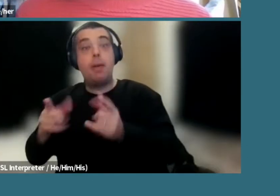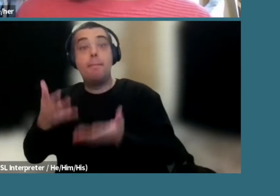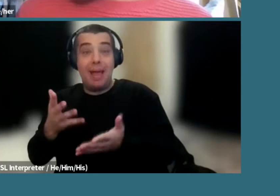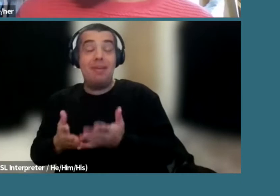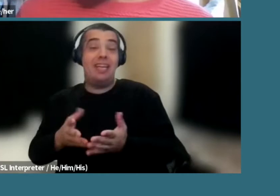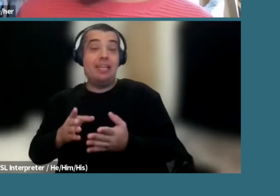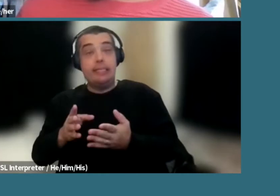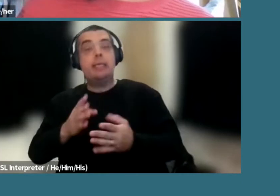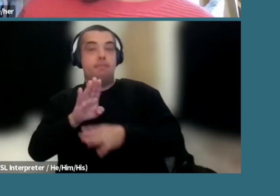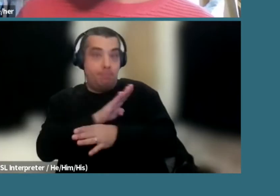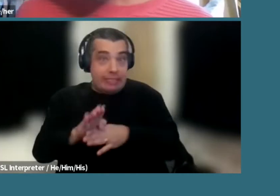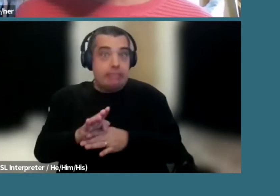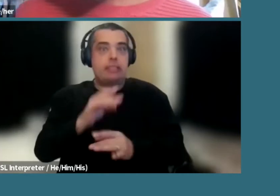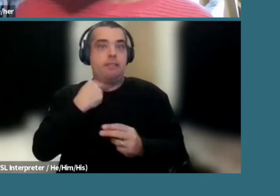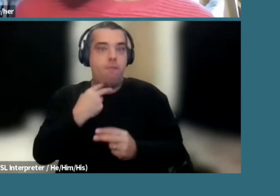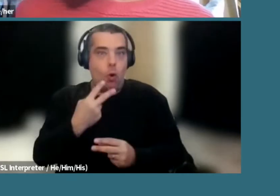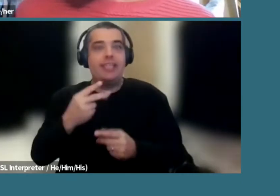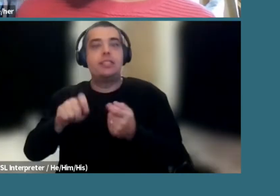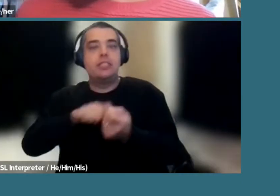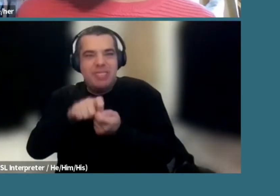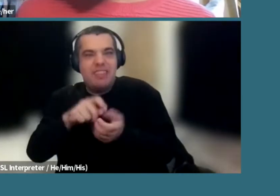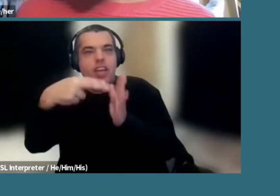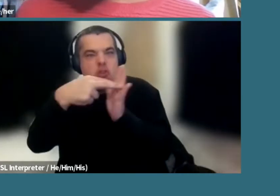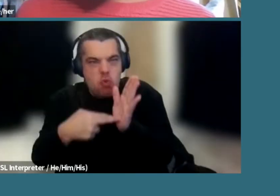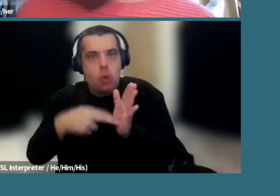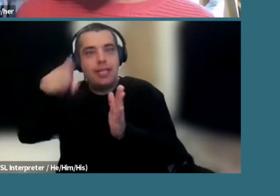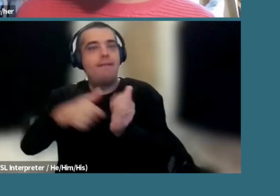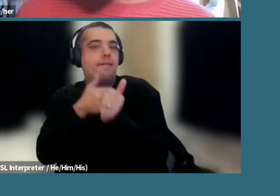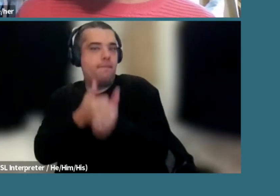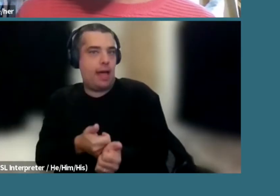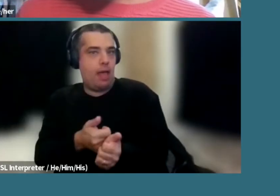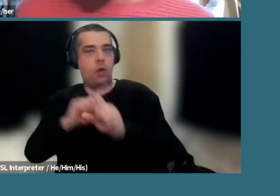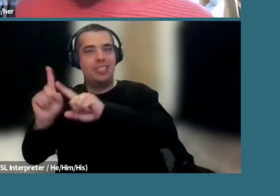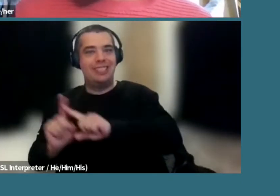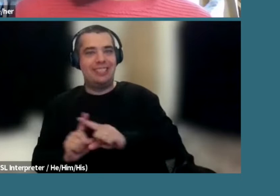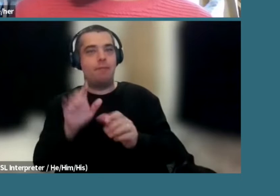There may even be a certain protocol that you have to follow with a different institution.